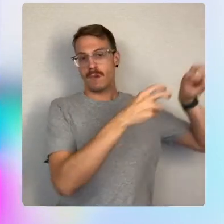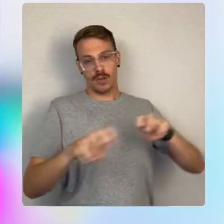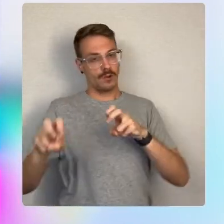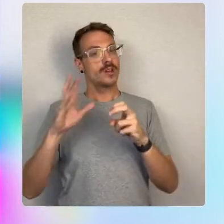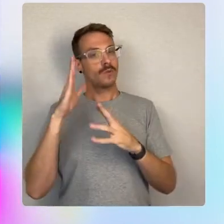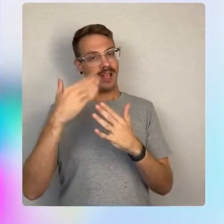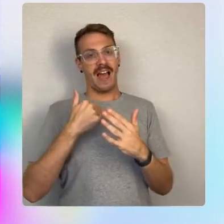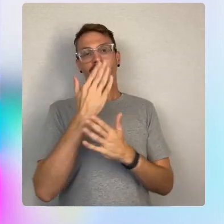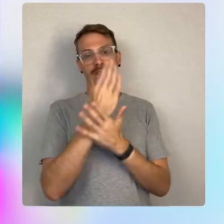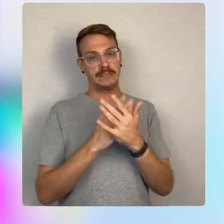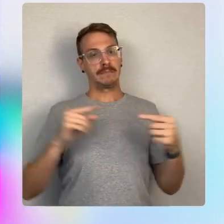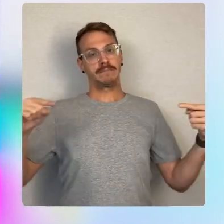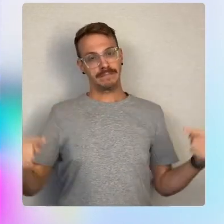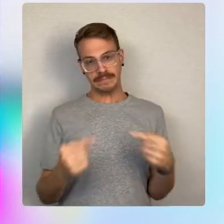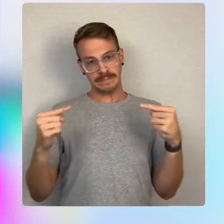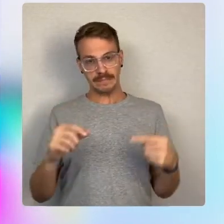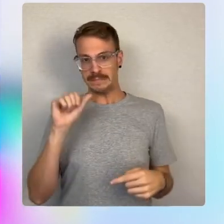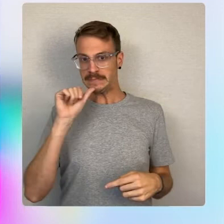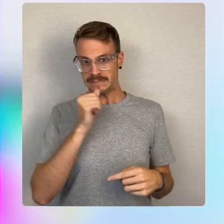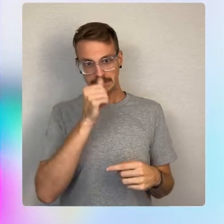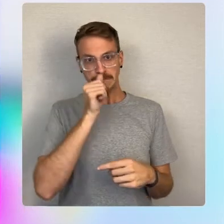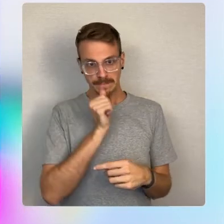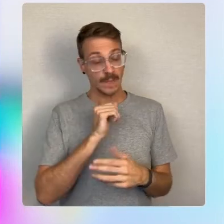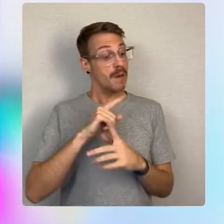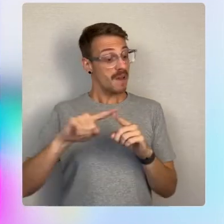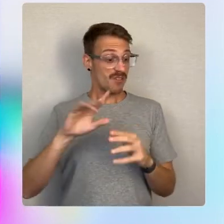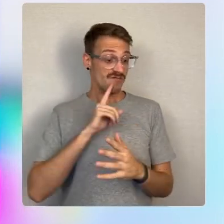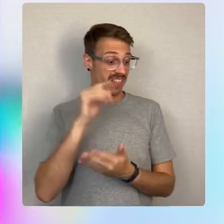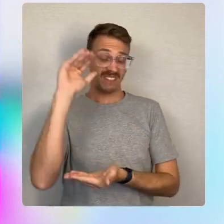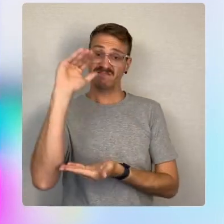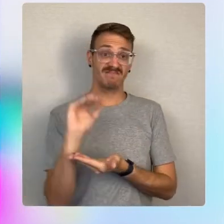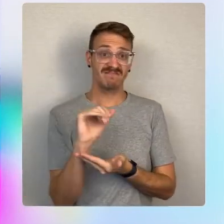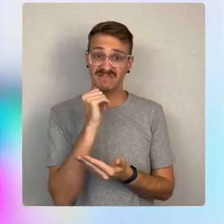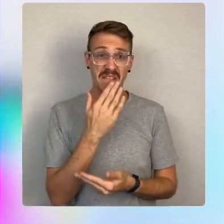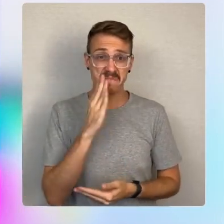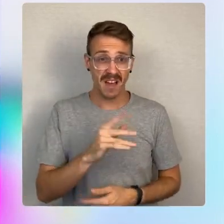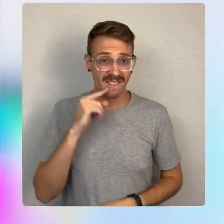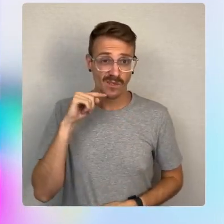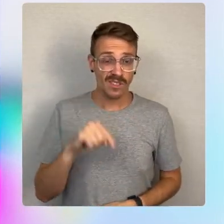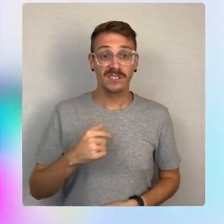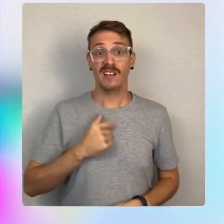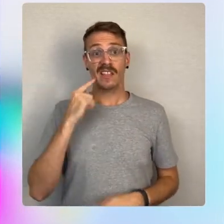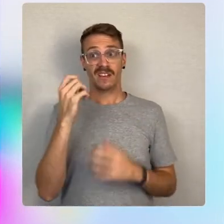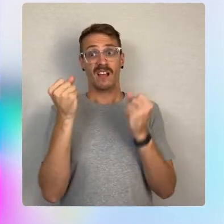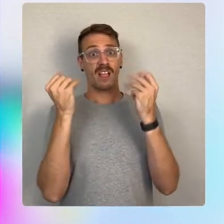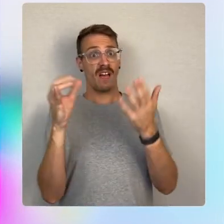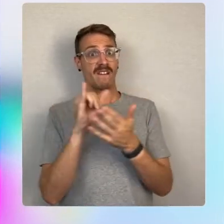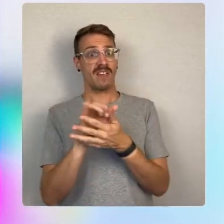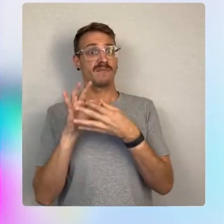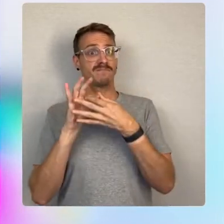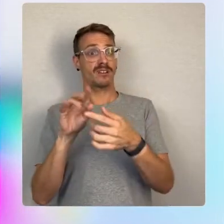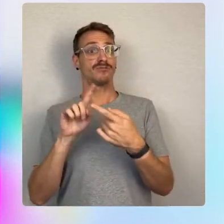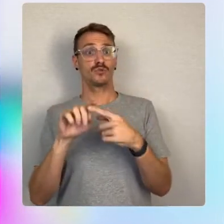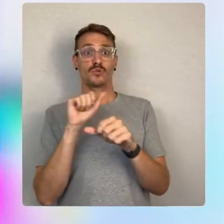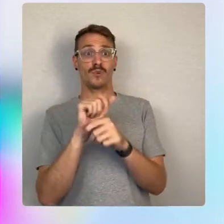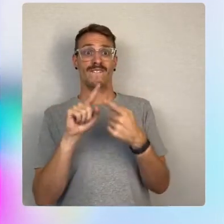but the pain was actually really reduced for this, and I think a lot of that comes down to the work that was done by the avatar team